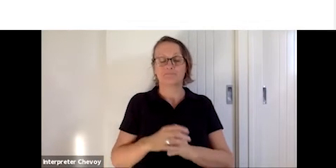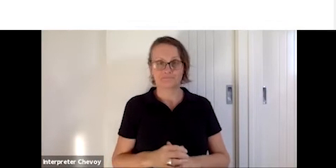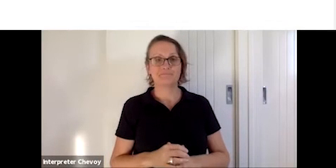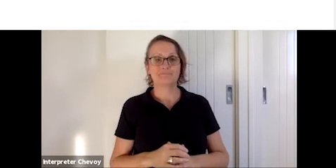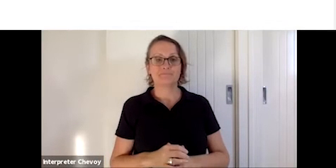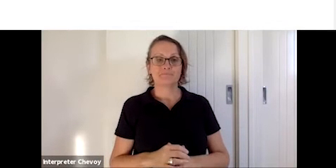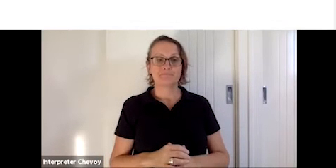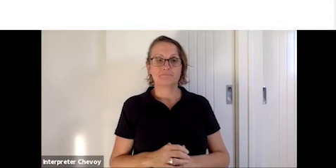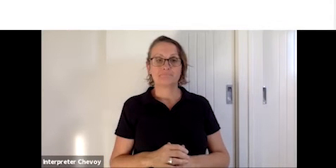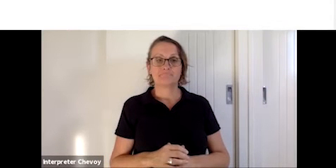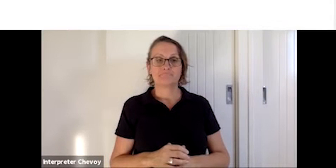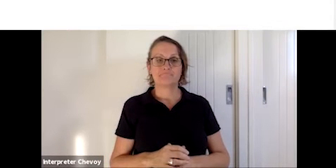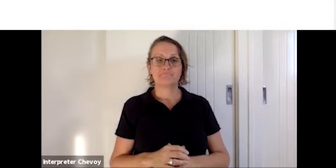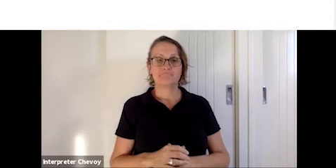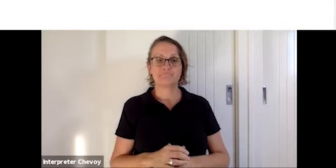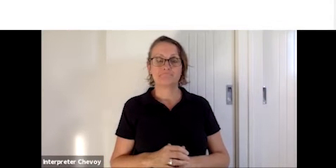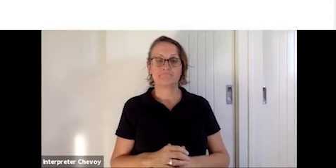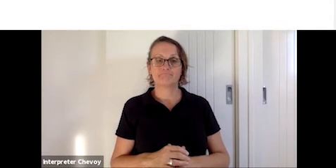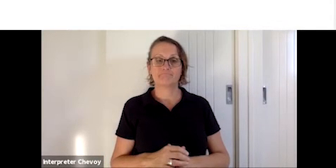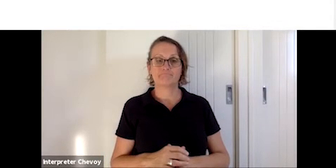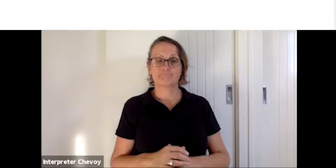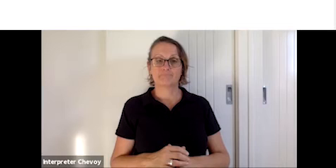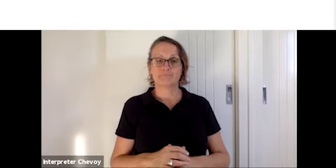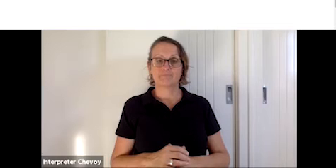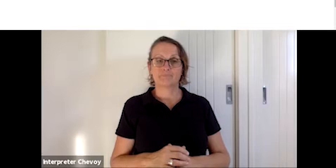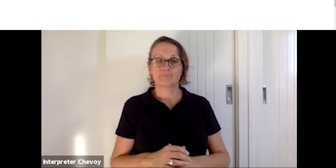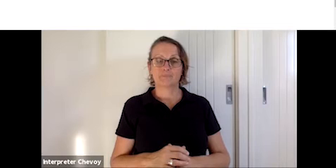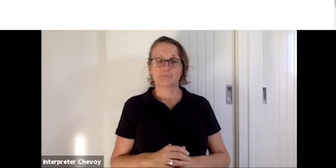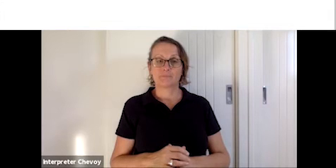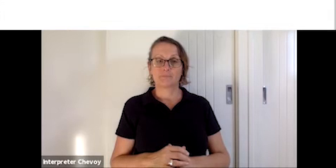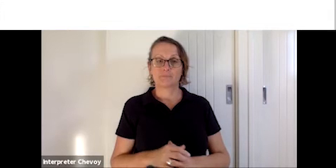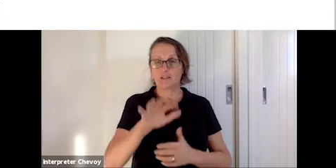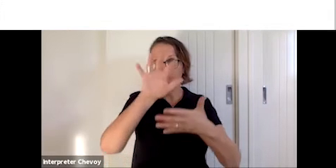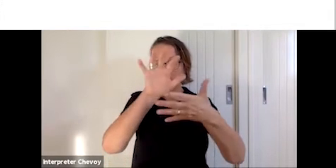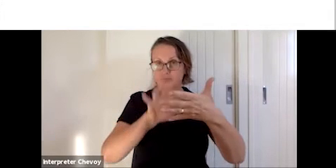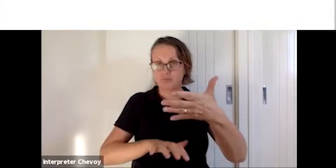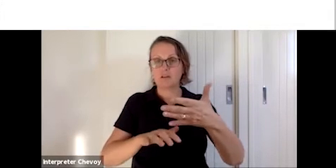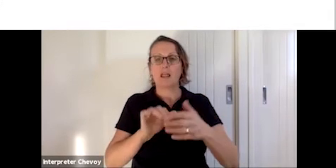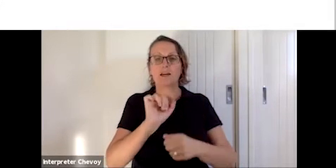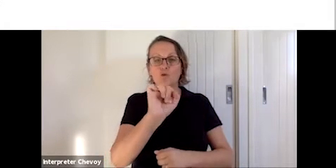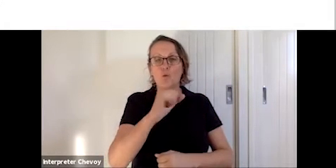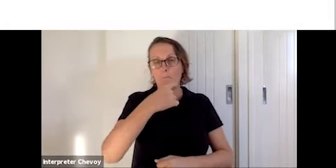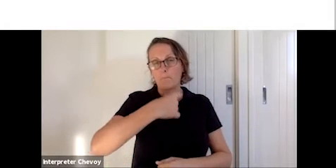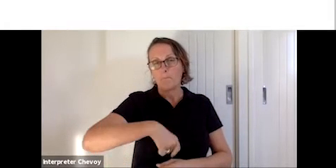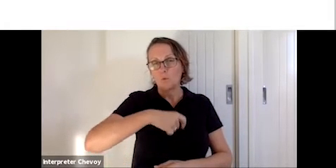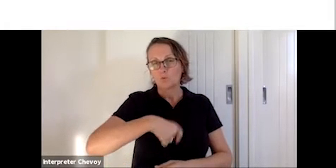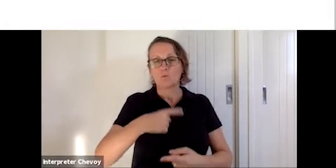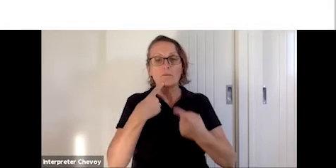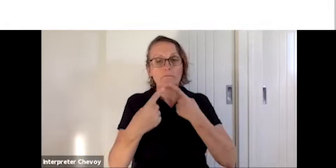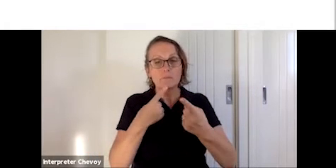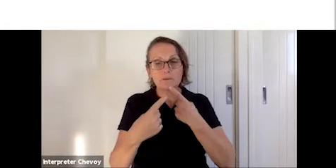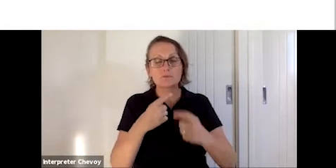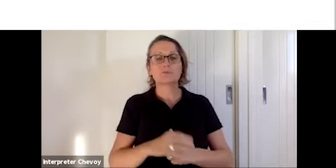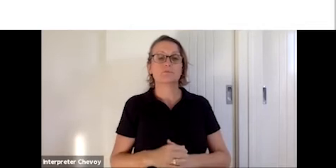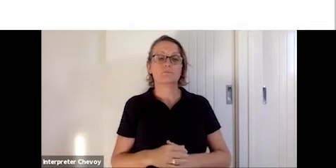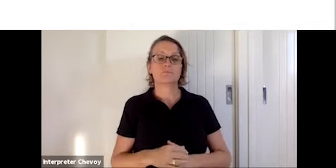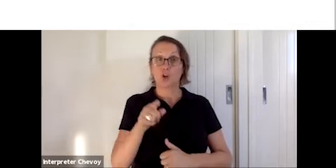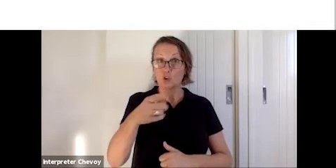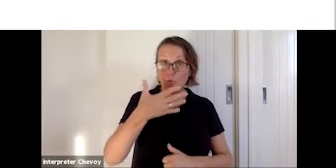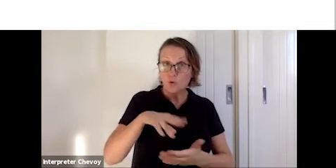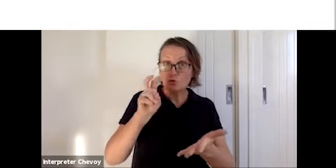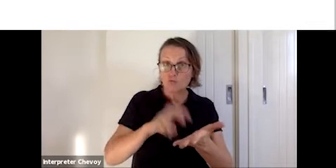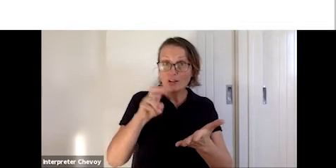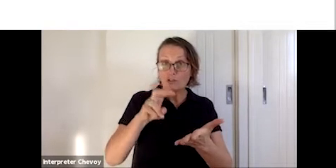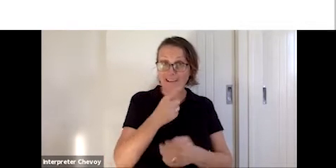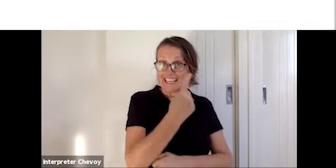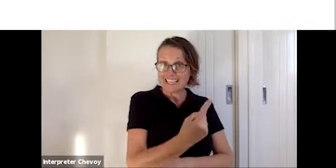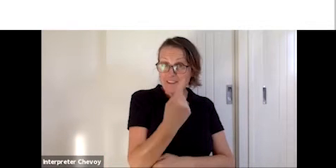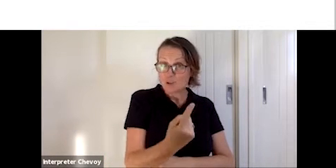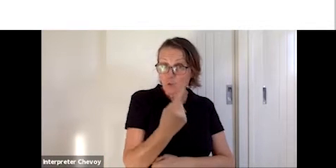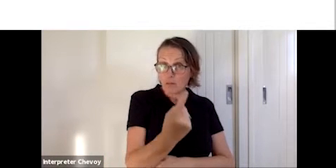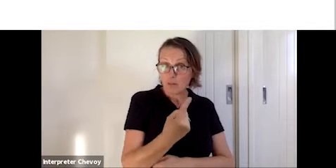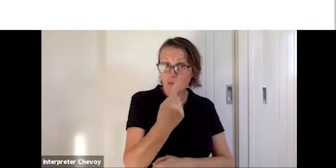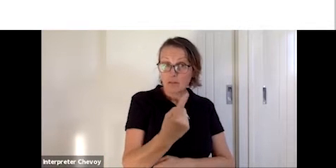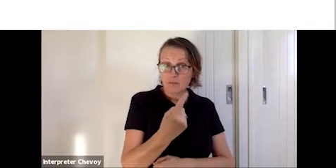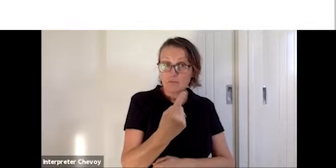Then the question, "I do want to register as an individual." So that's if you're doing a project